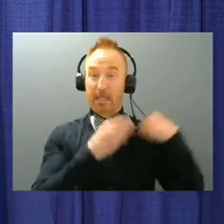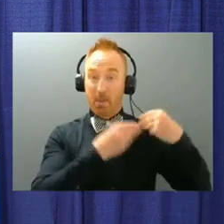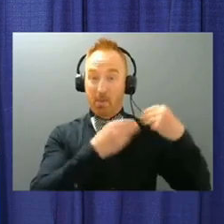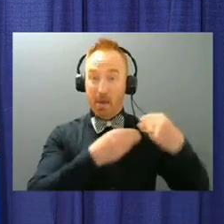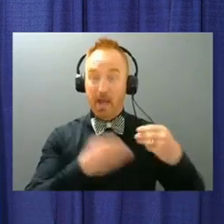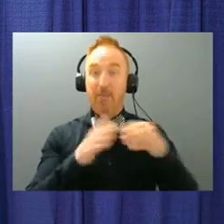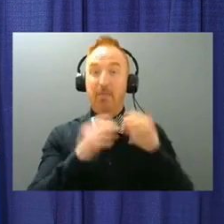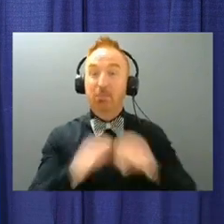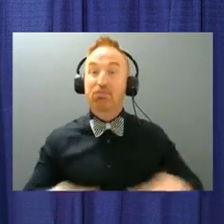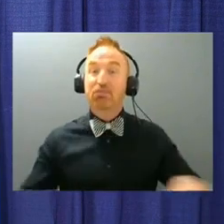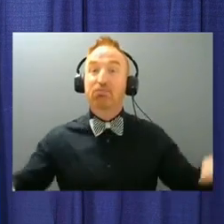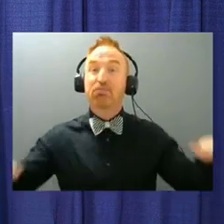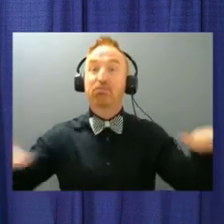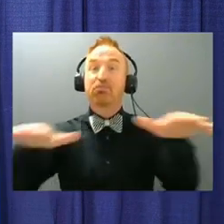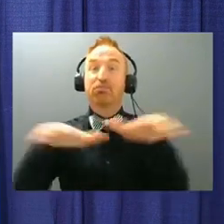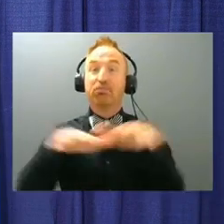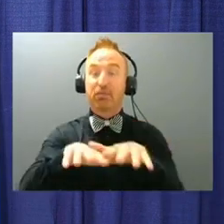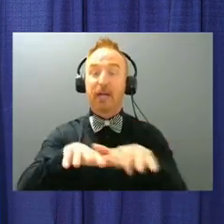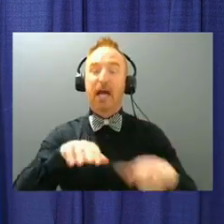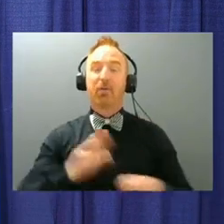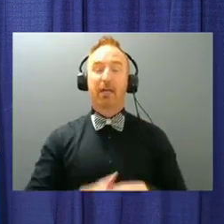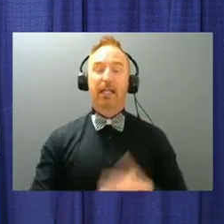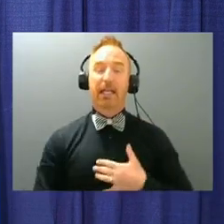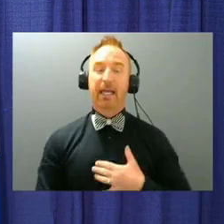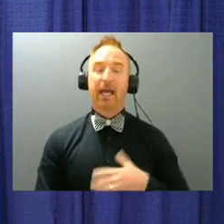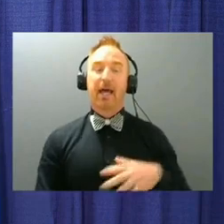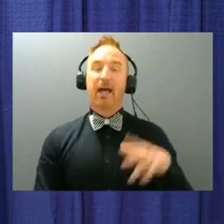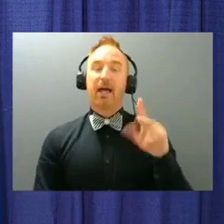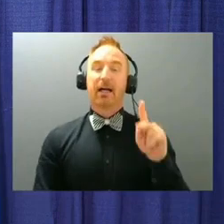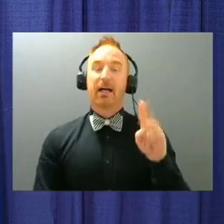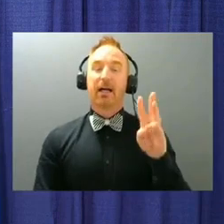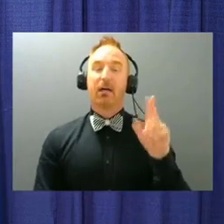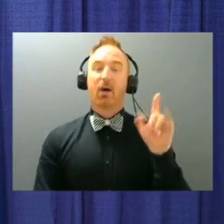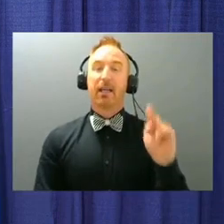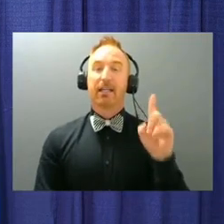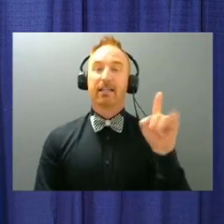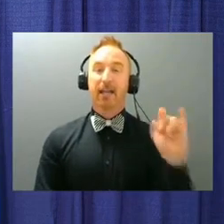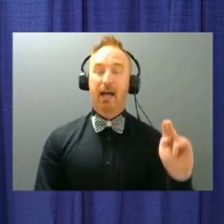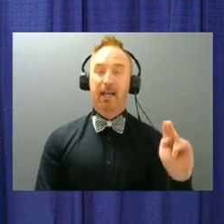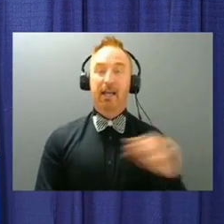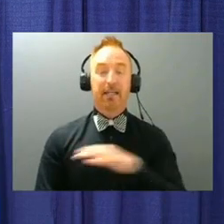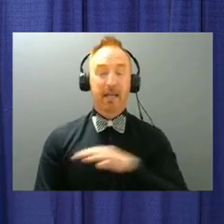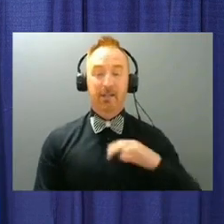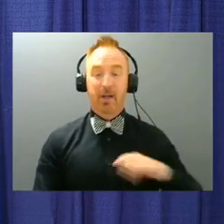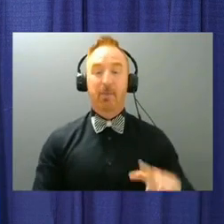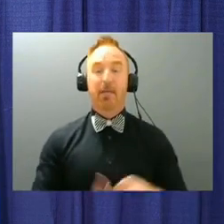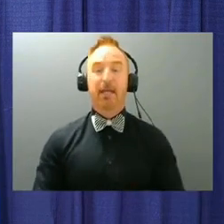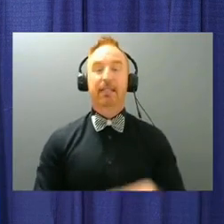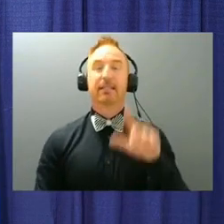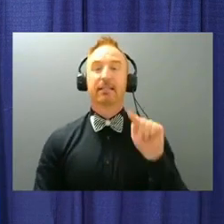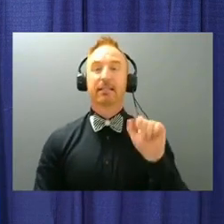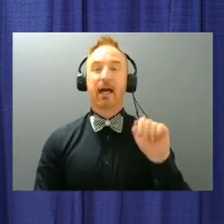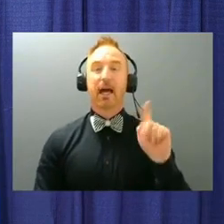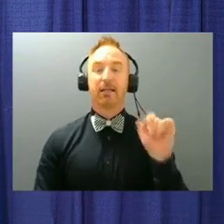Dün First Nation. I am very pleased to be here with Dr Hanley. It has now been three weeks